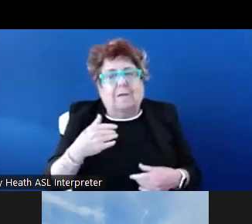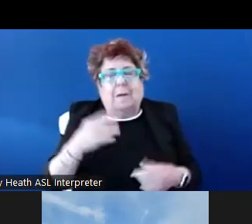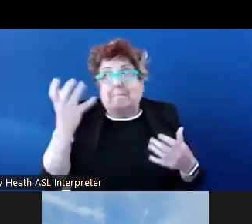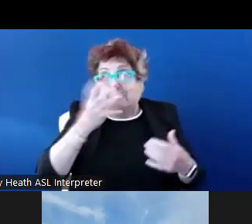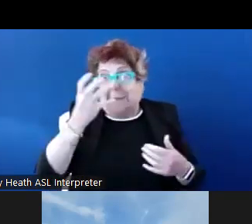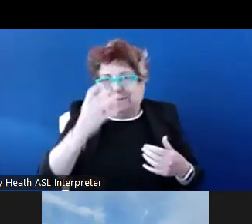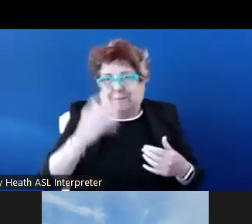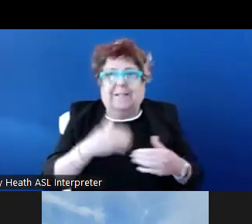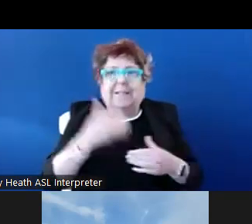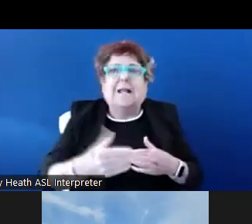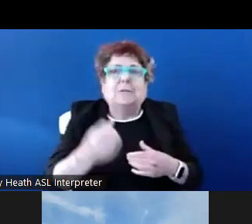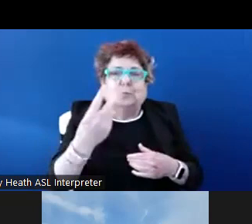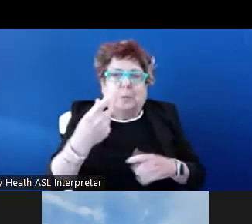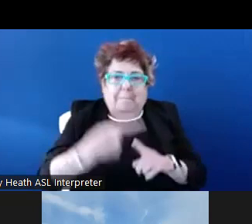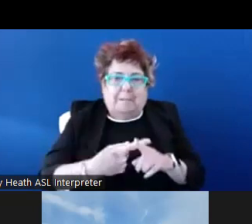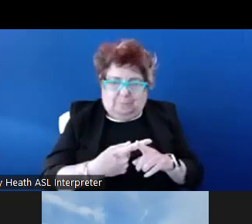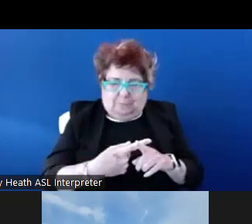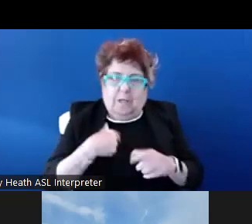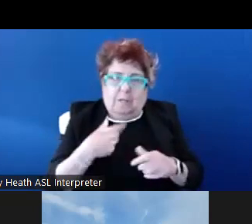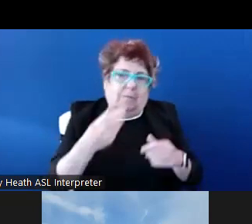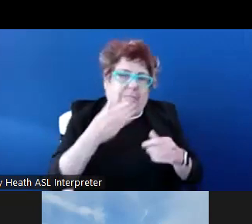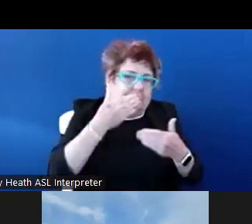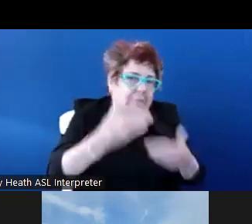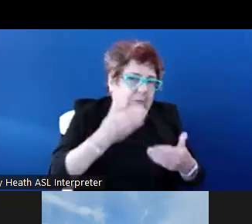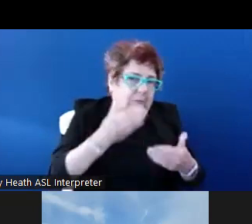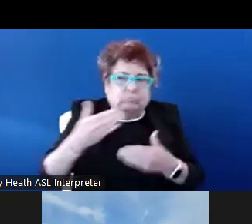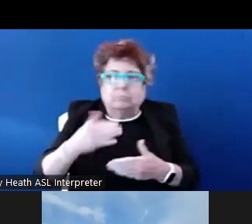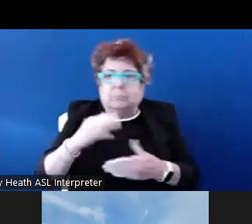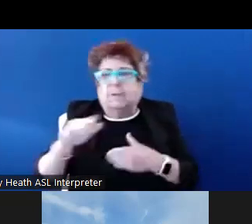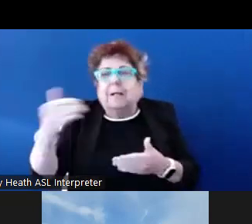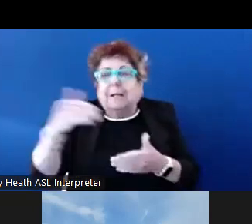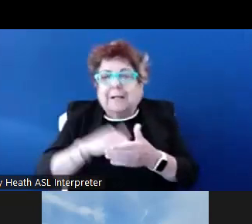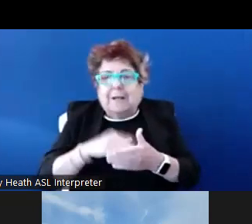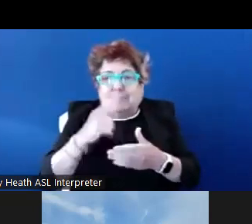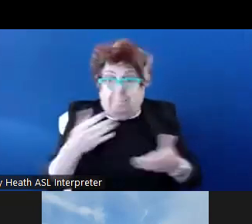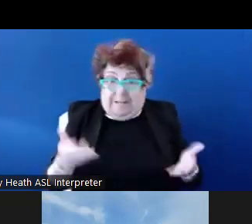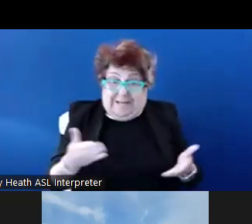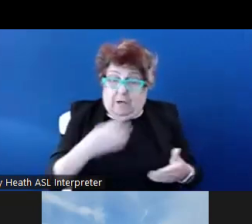will close by thanking you, again, for being here and for all you do every day to help